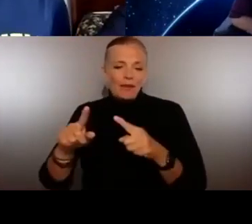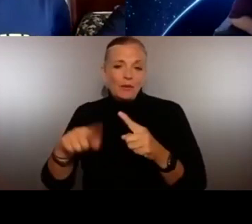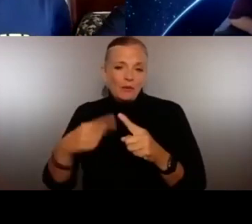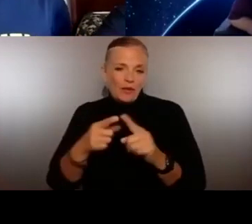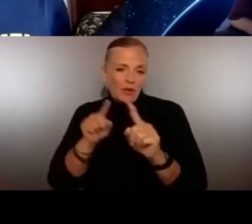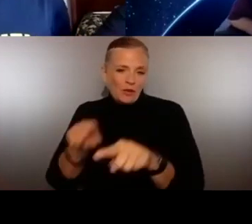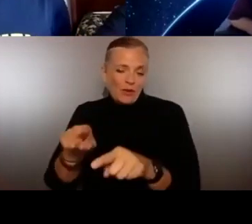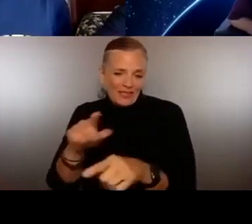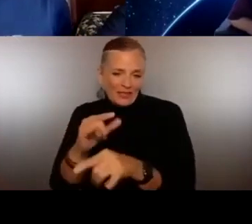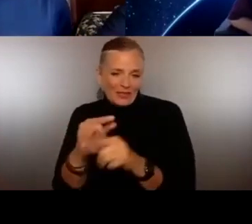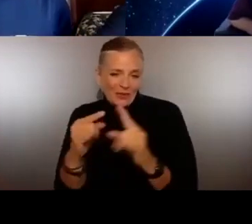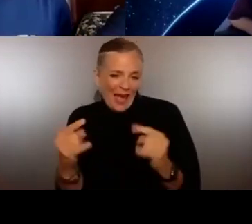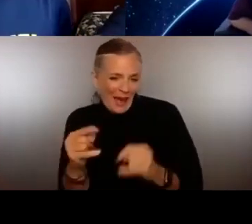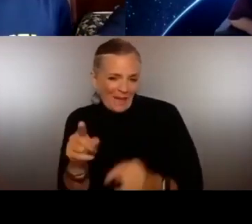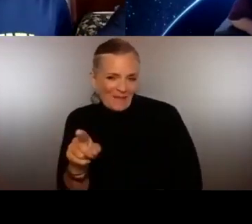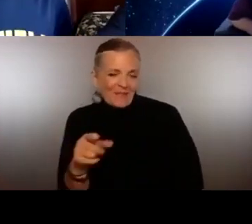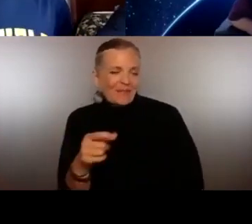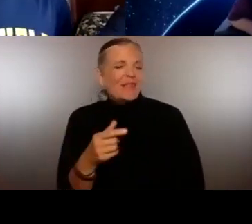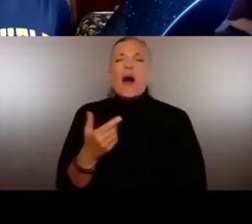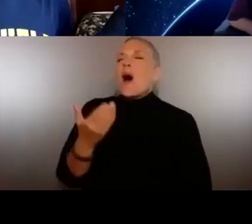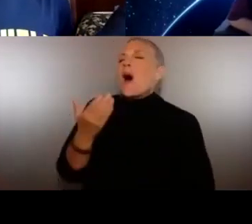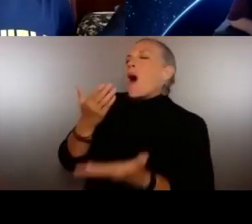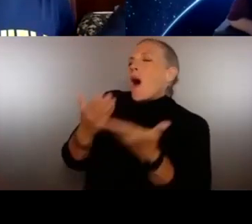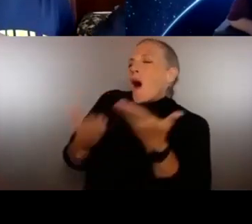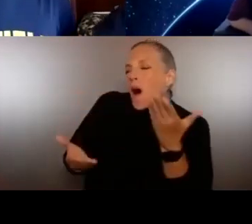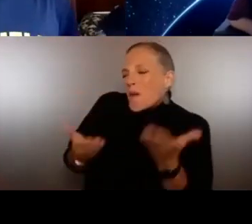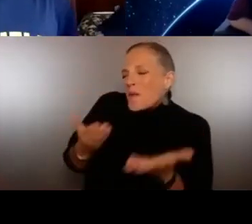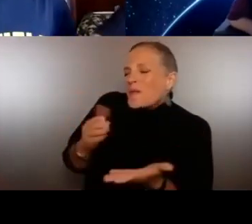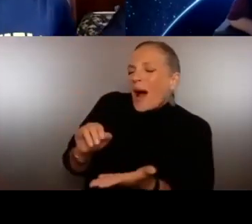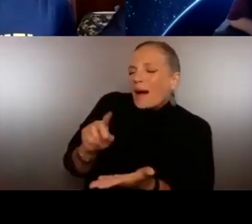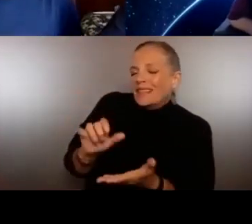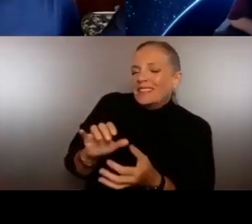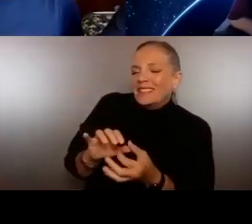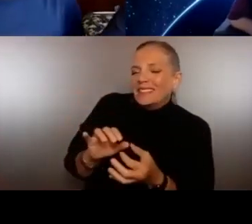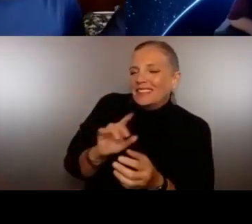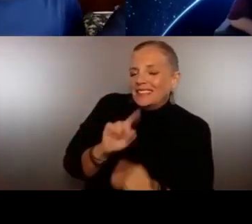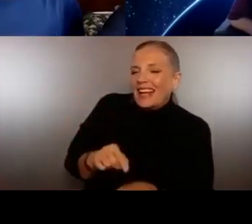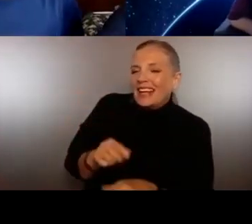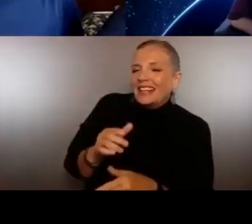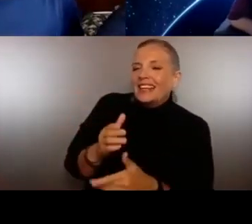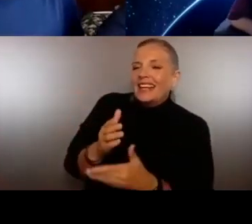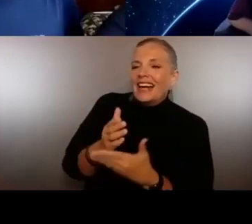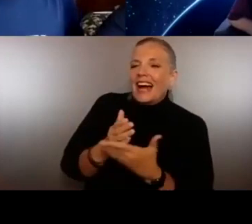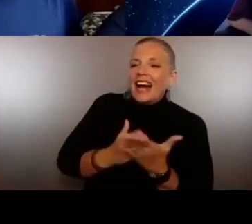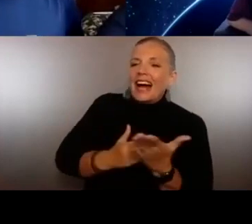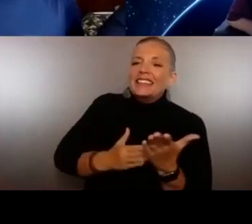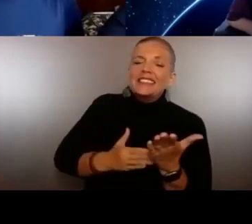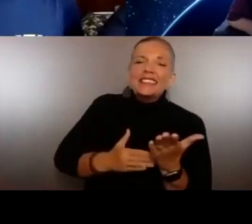Some of what was being discussed-- some of the campers were older.